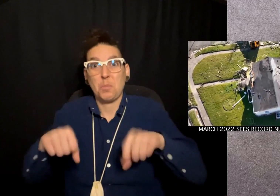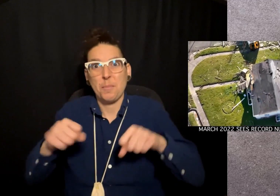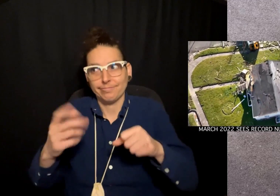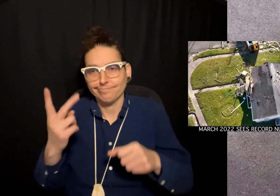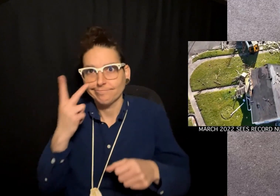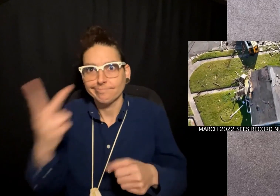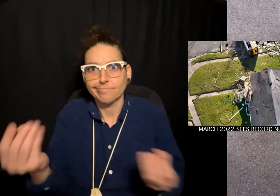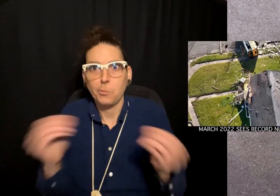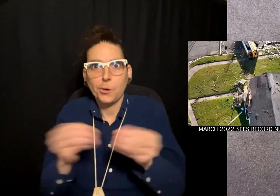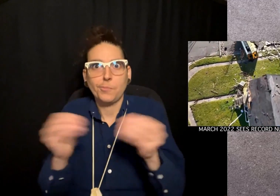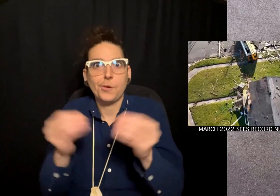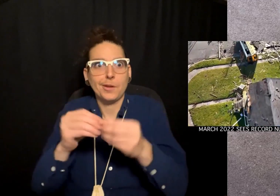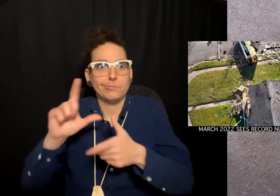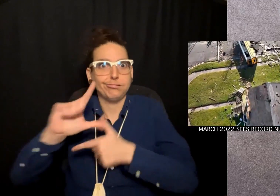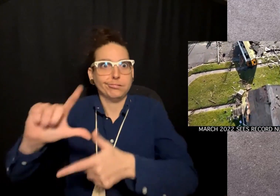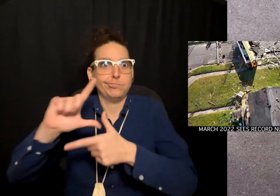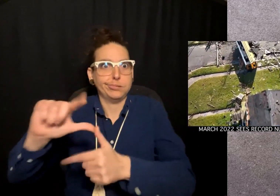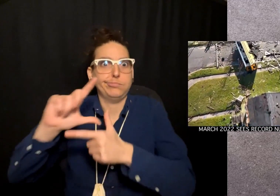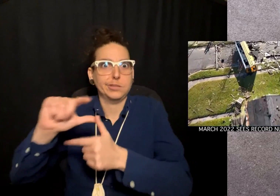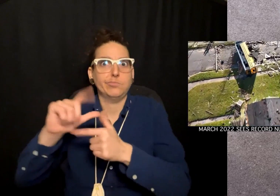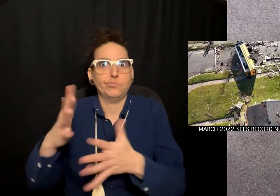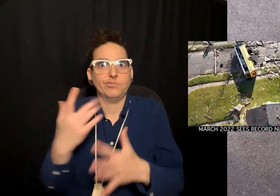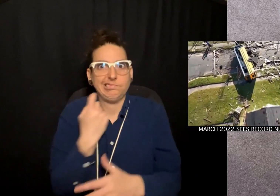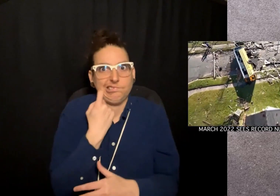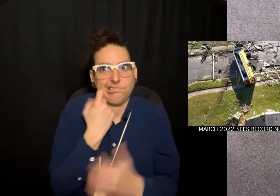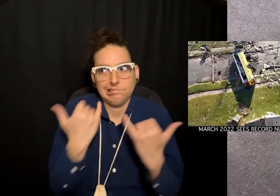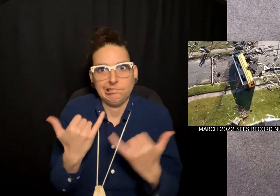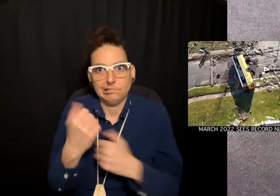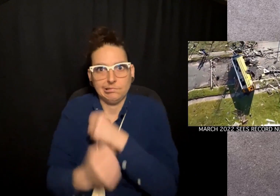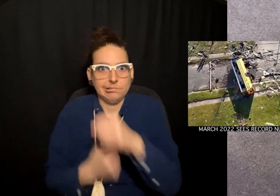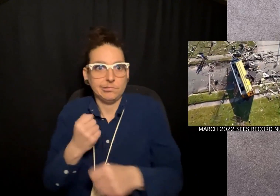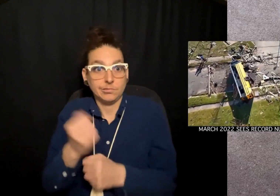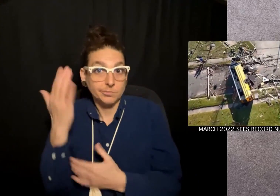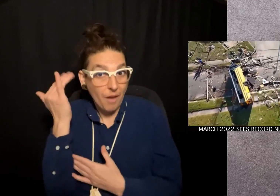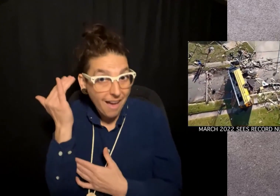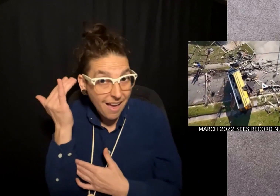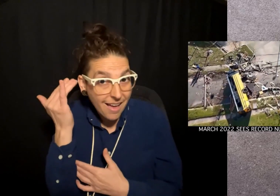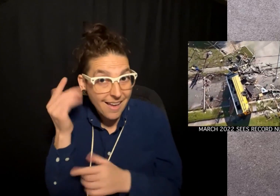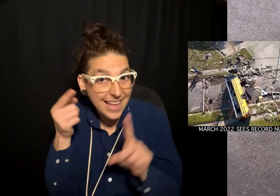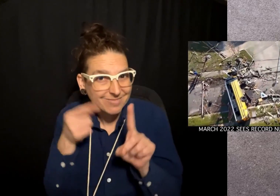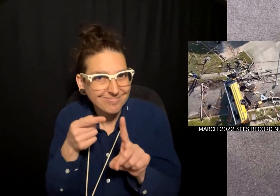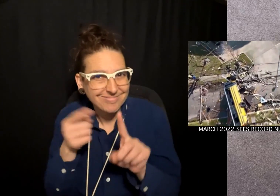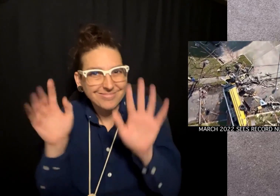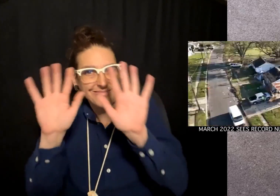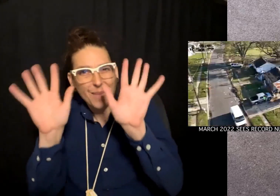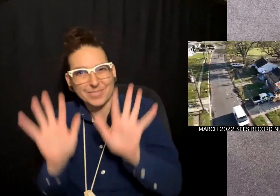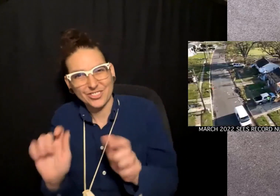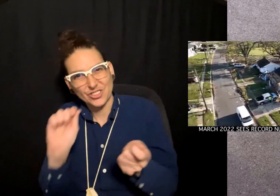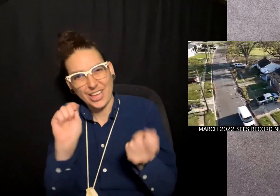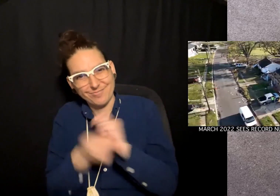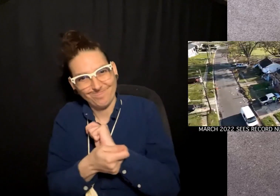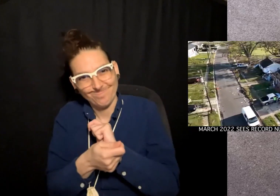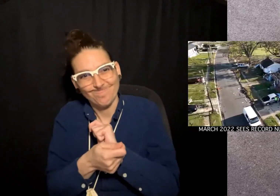say we're probably seeing more tornadoes earlier in the year because of climate change as well